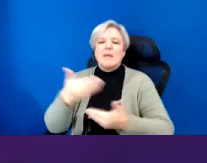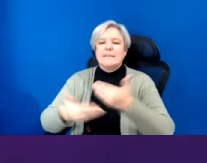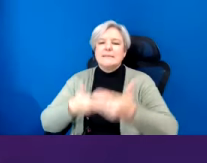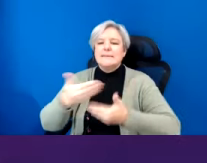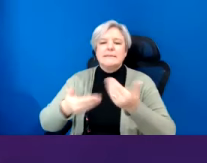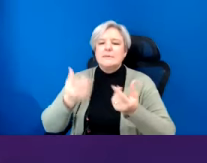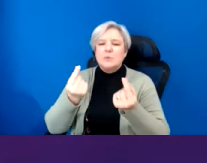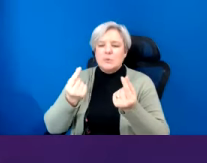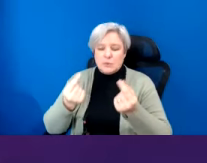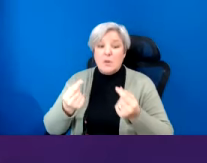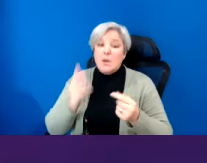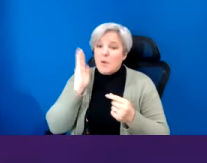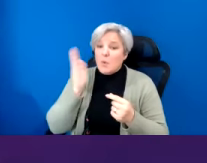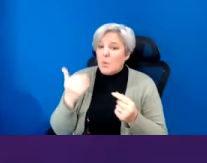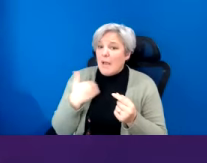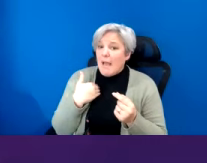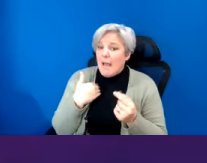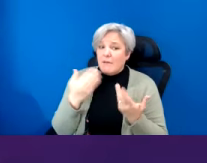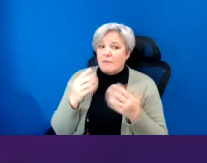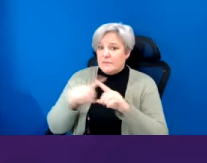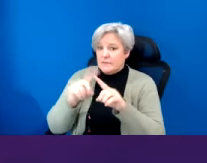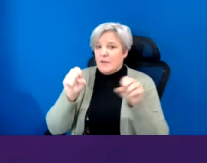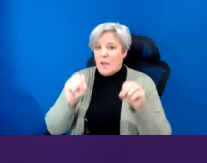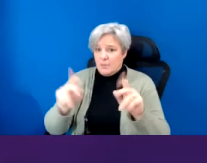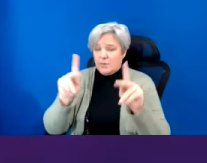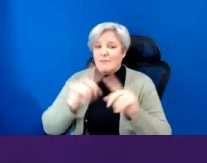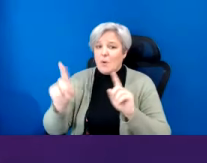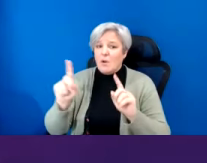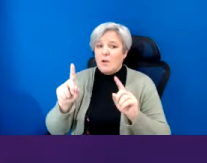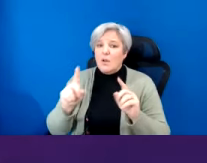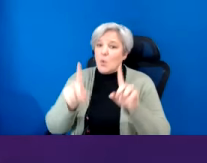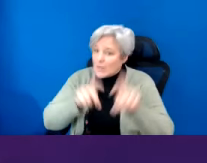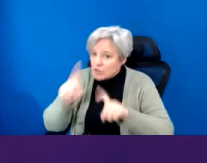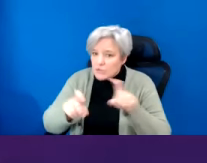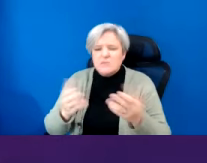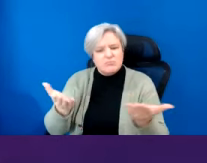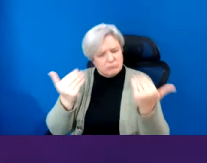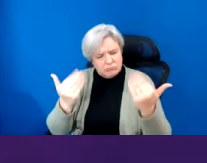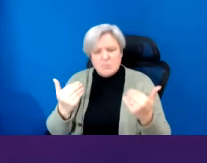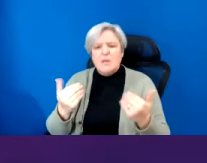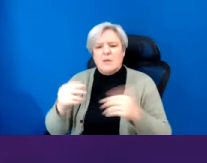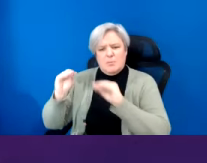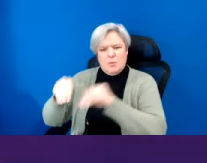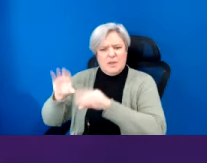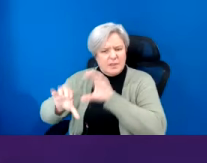but we will have opportunity for individual questions that you might come to the Den with Admissions & Records.